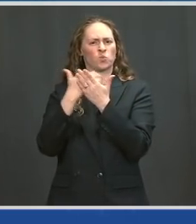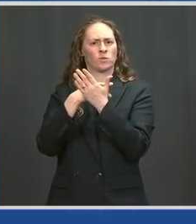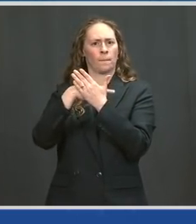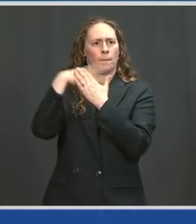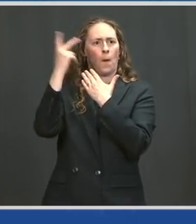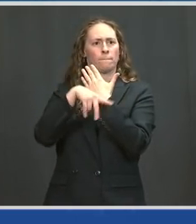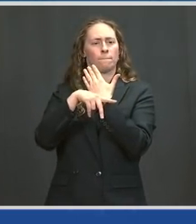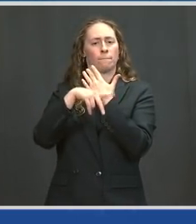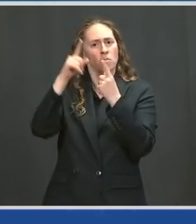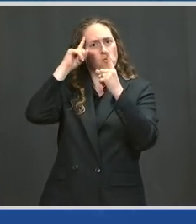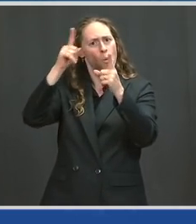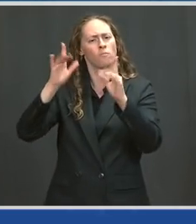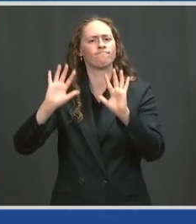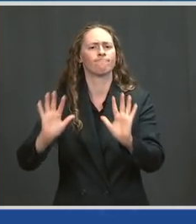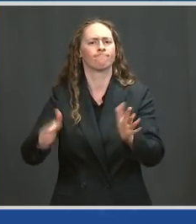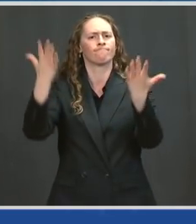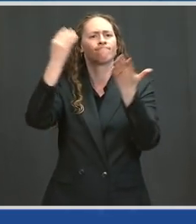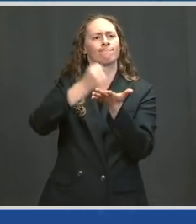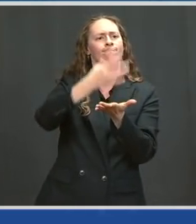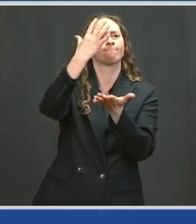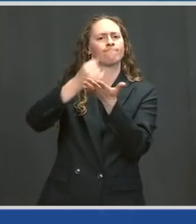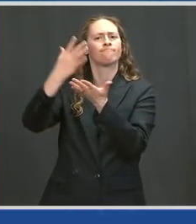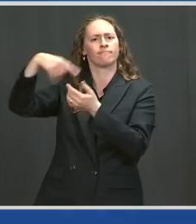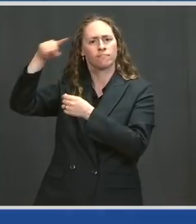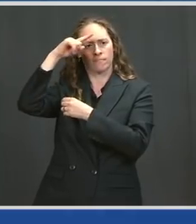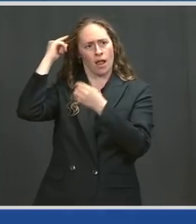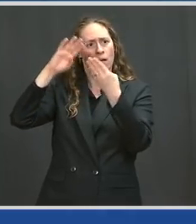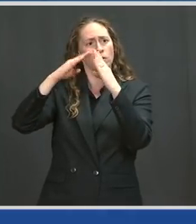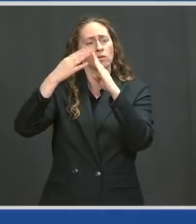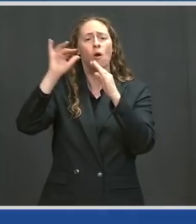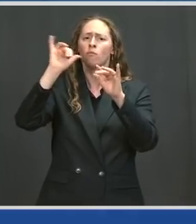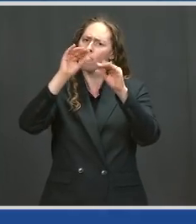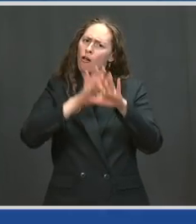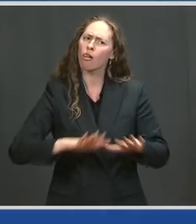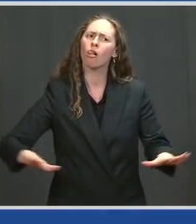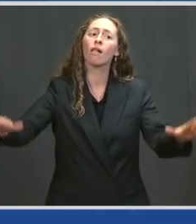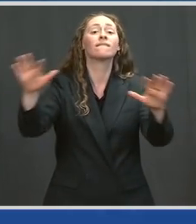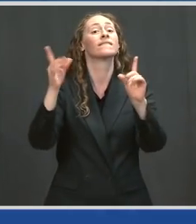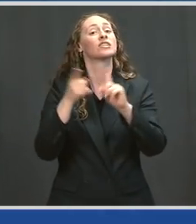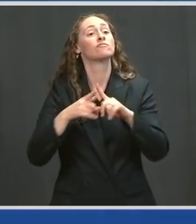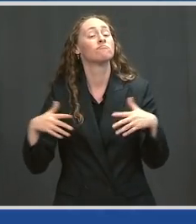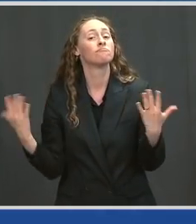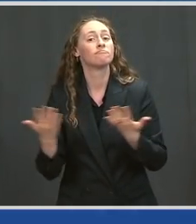that will also help the entire community. The first is my administration has launched an aggressive effort